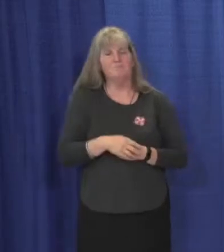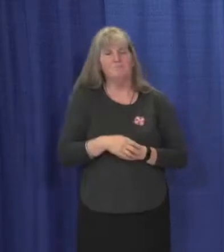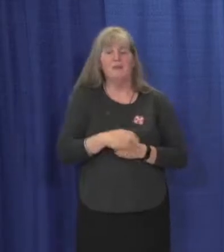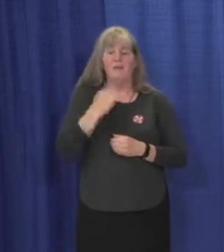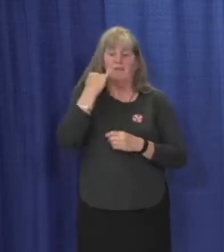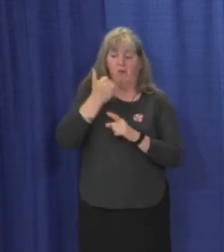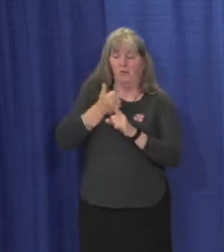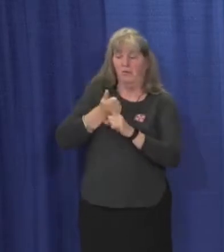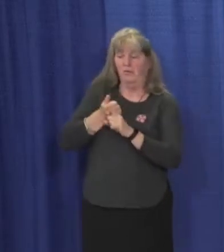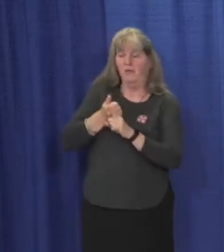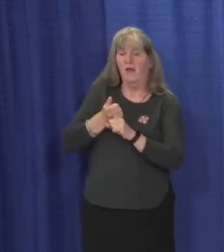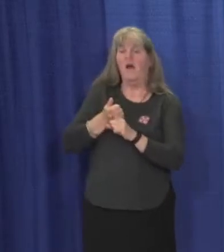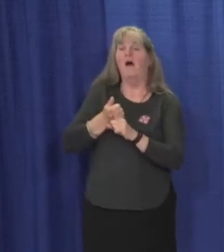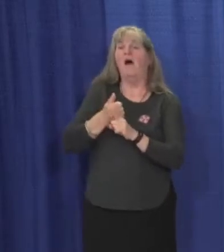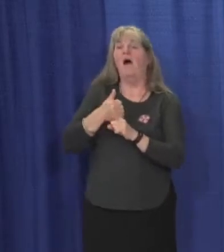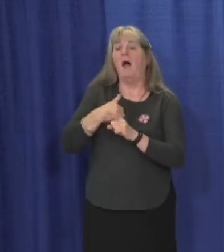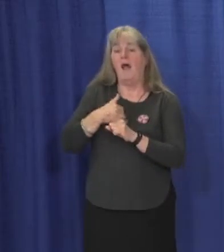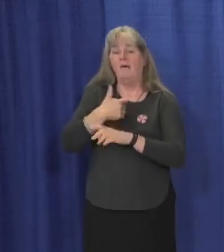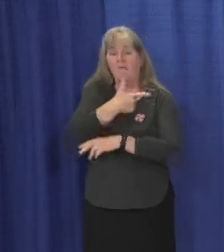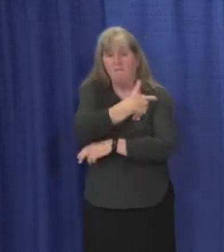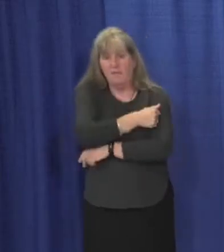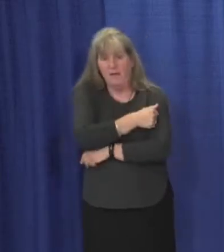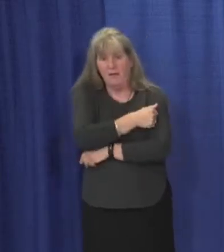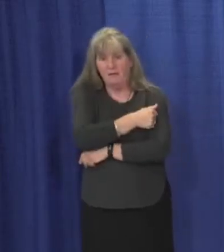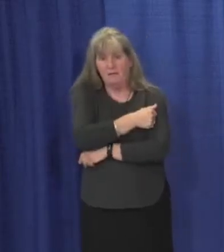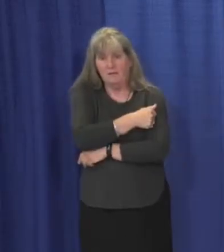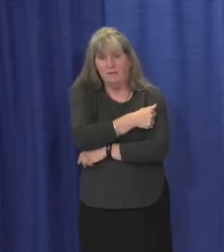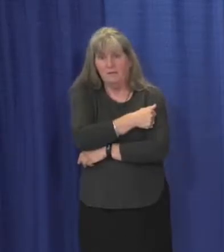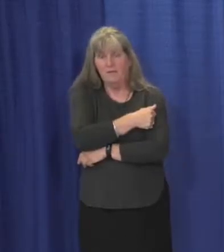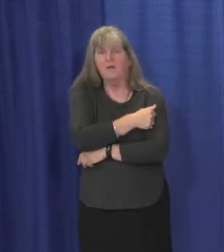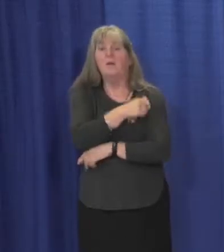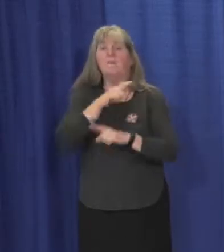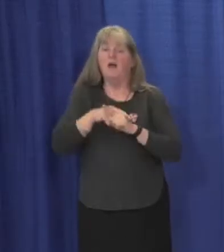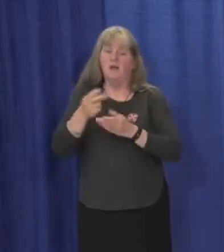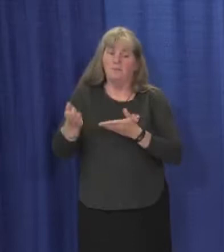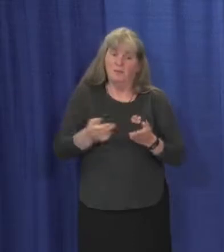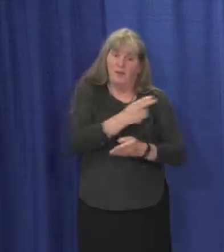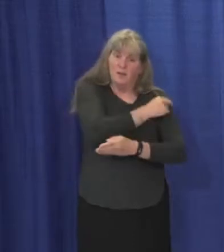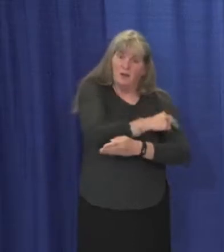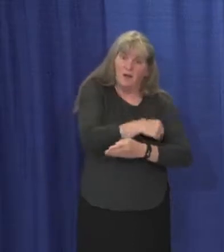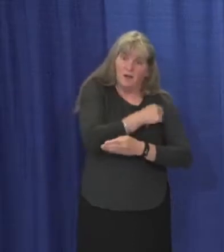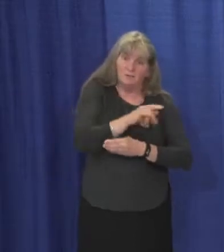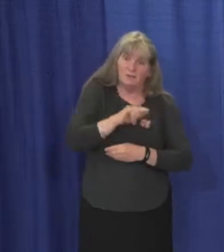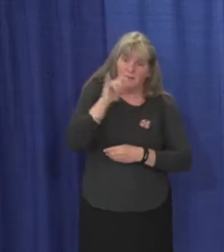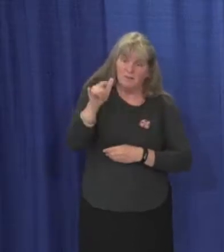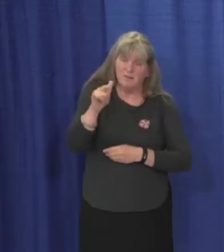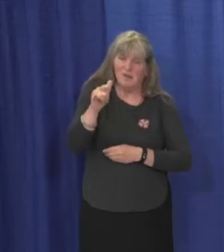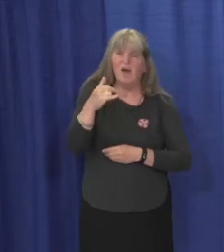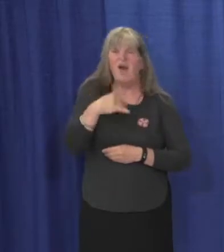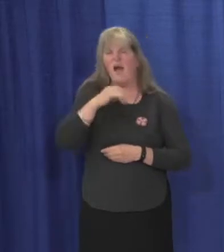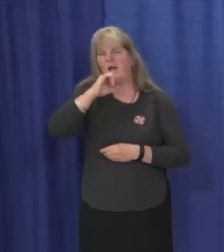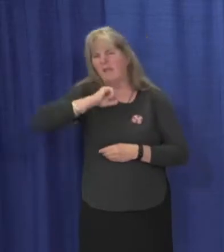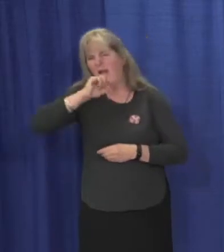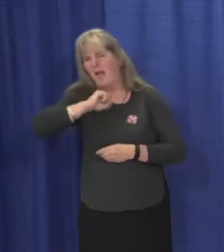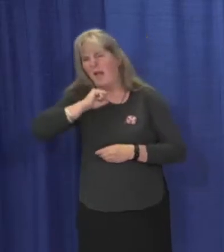and those individuals who are vaccinated and require hospitalizations are having